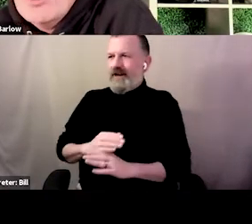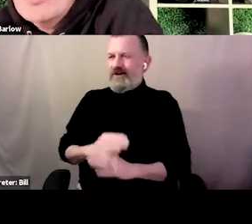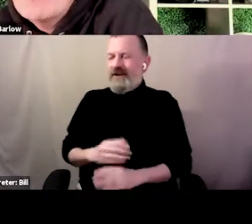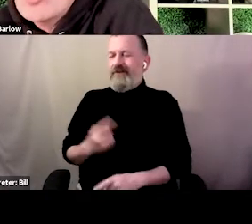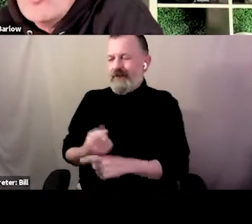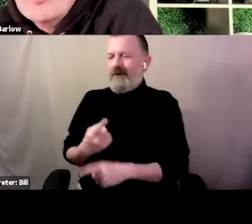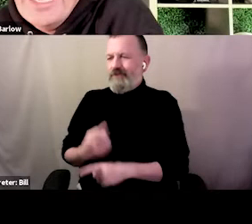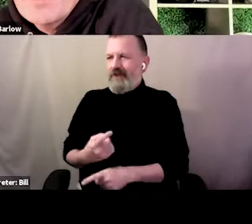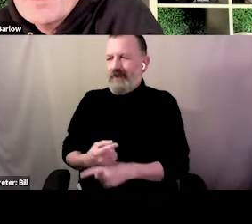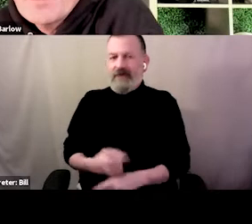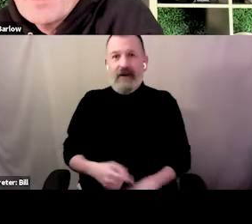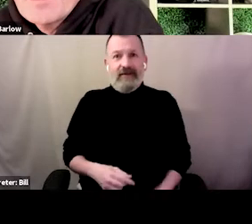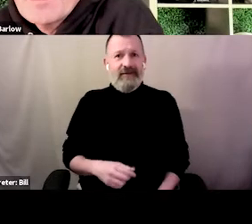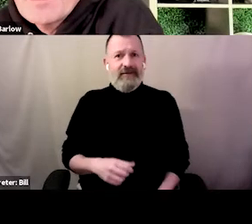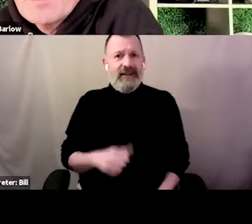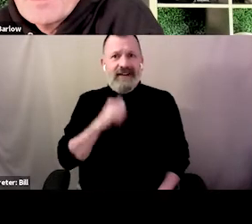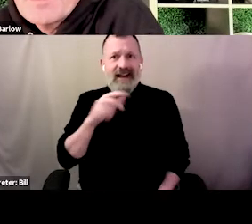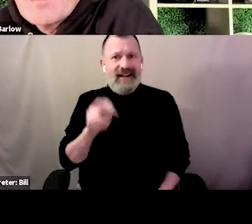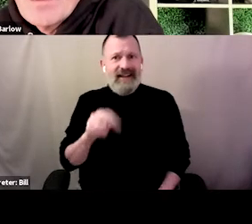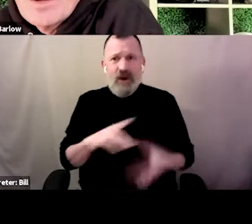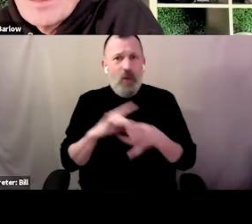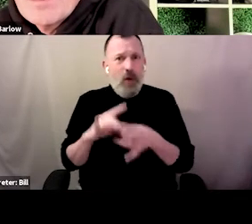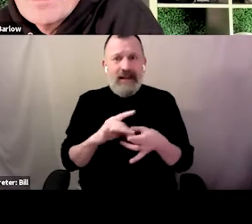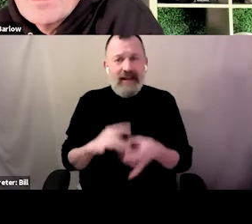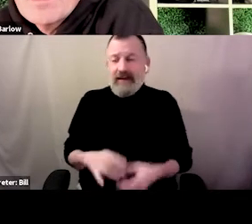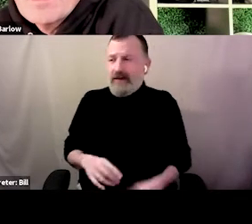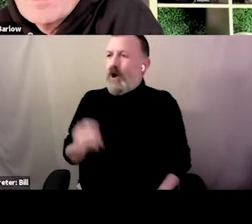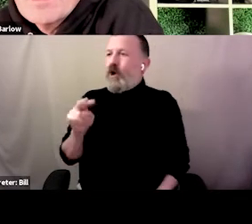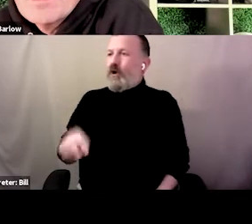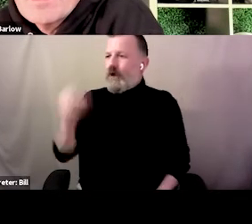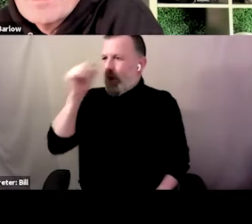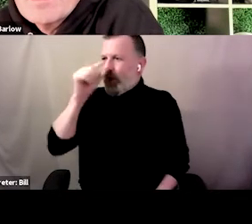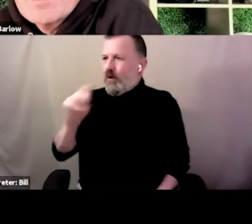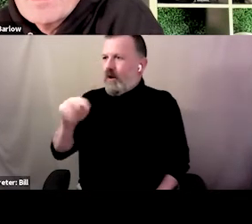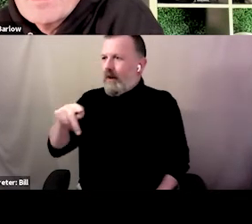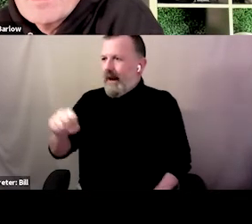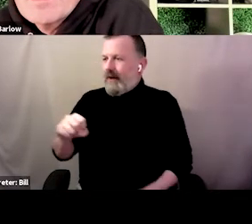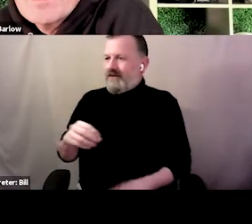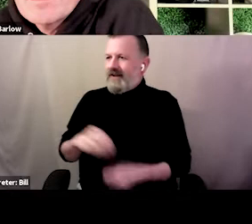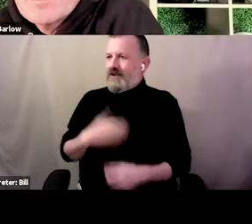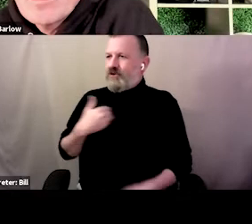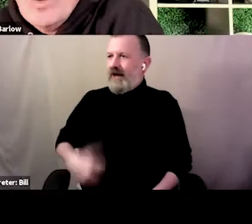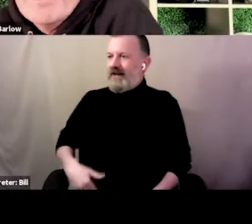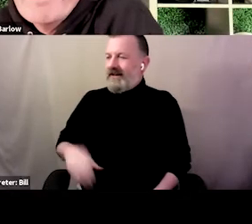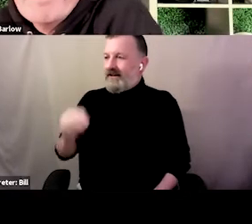CalebBarlow: Well, coordinated. Rick Mislan: Well, you can flip it right. Go look at Google Maps and Chinese map route. Rick Mislan: Right and try and